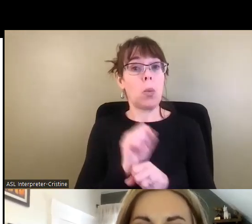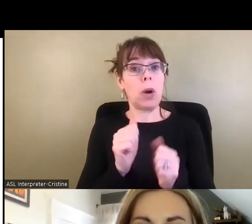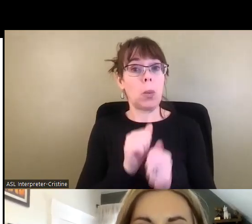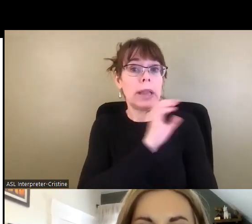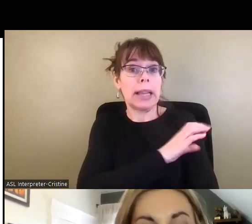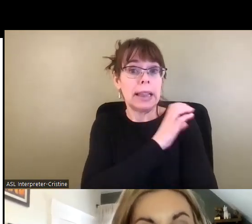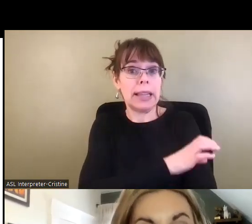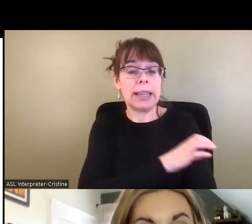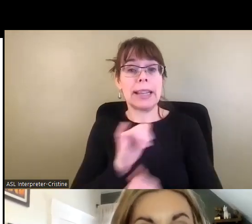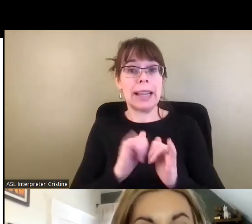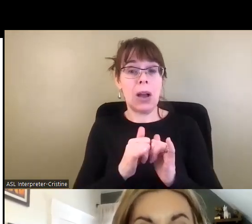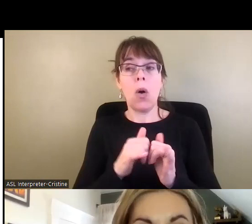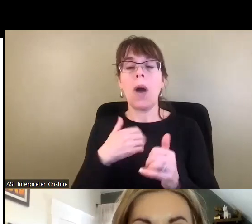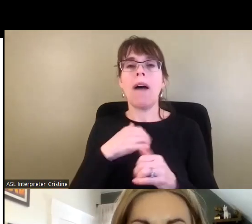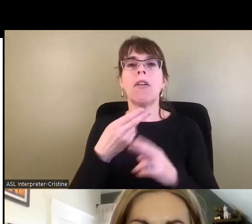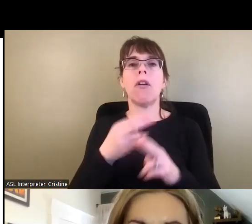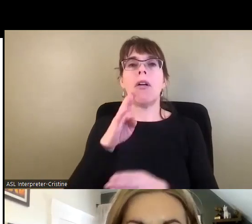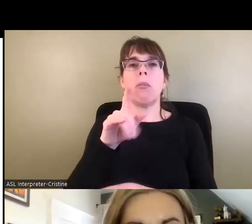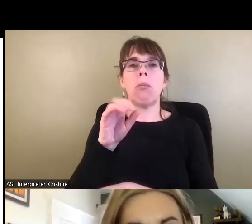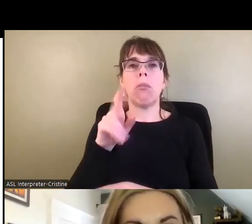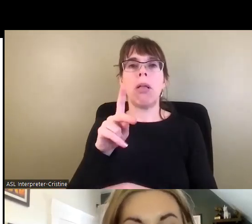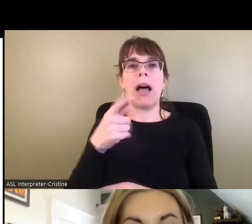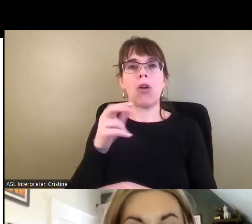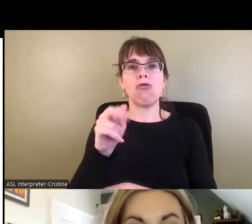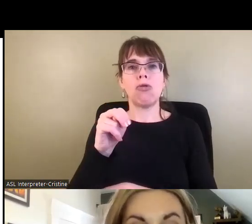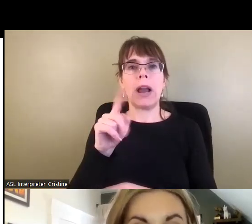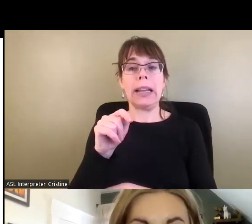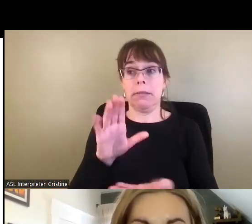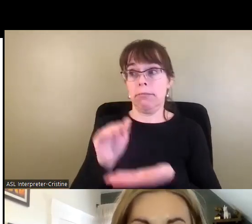have a block grant system. So the clinics can actually distribute our funding on our behalf.